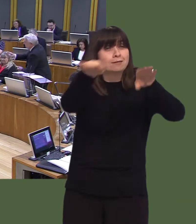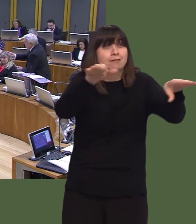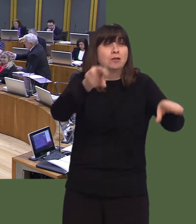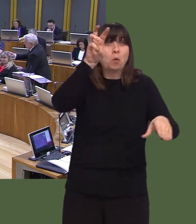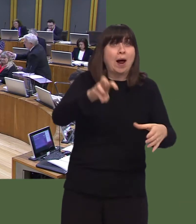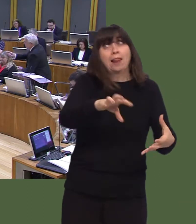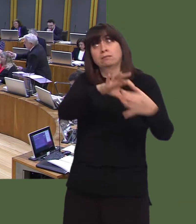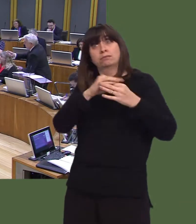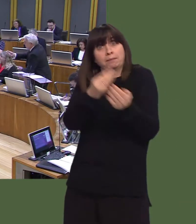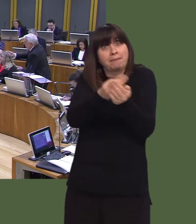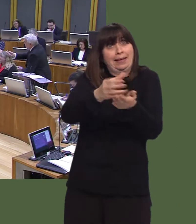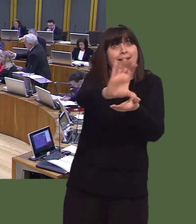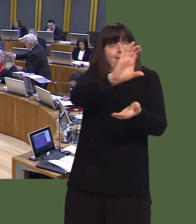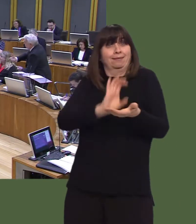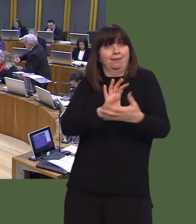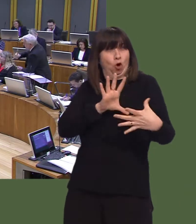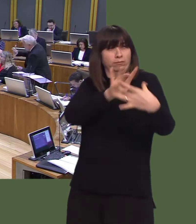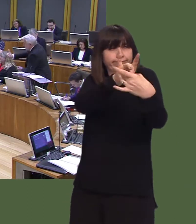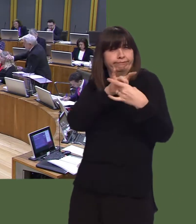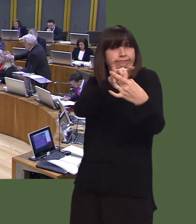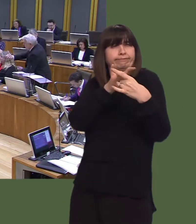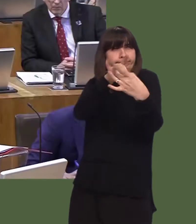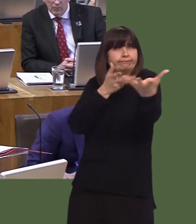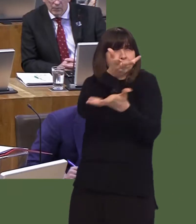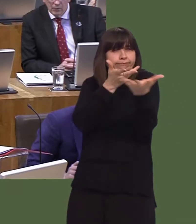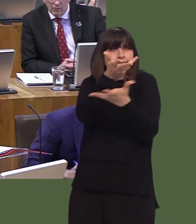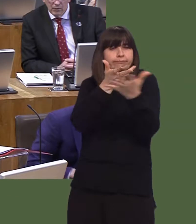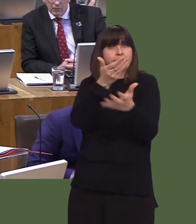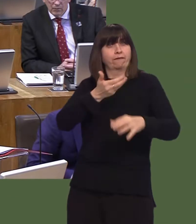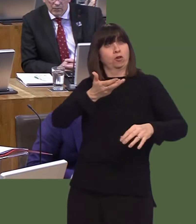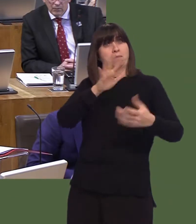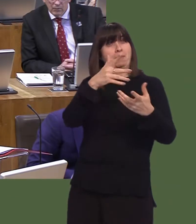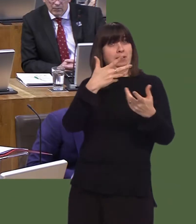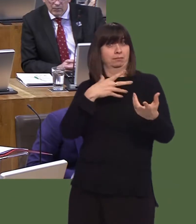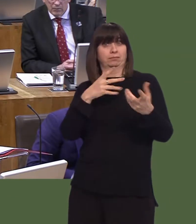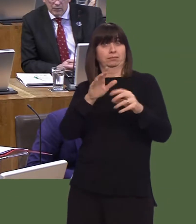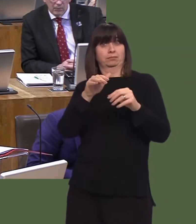make sure that we're able to open up opportunities for Welsh businesses as they look to trade with the US and Canada.